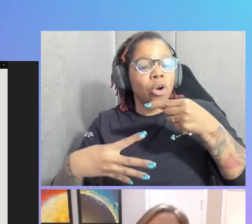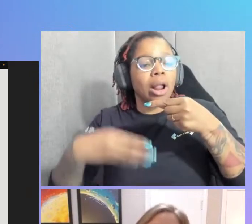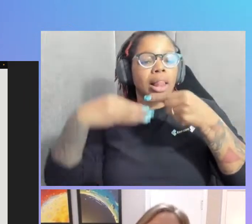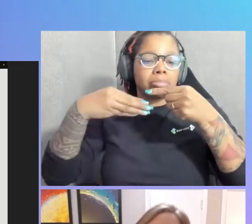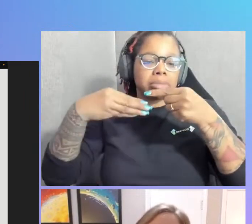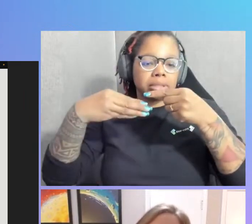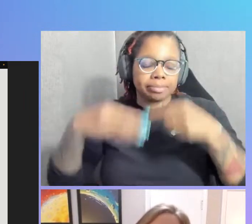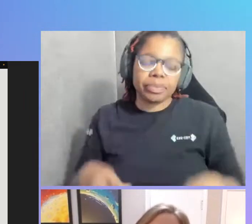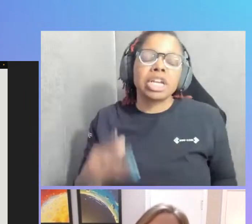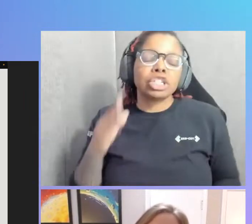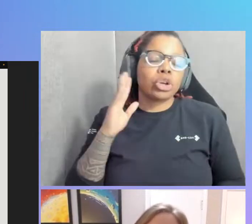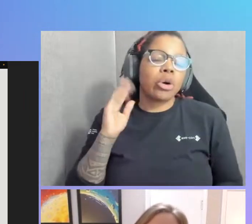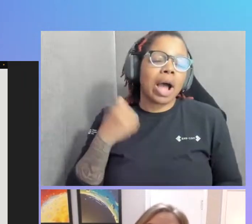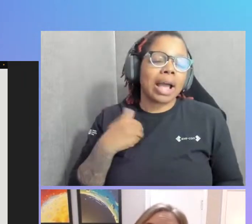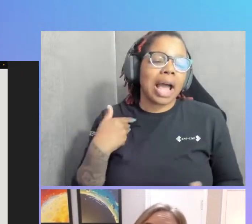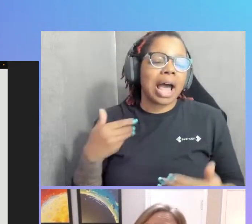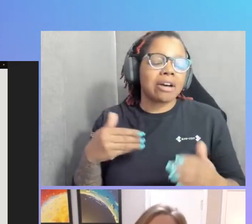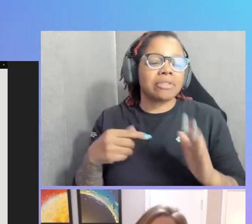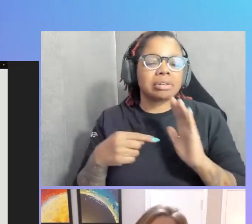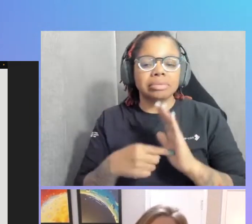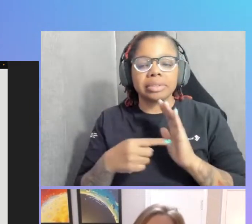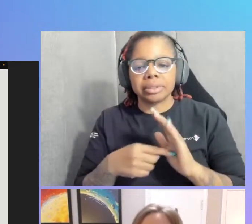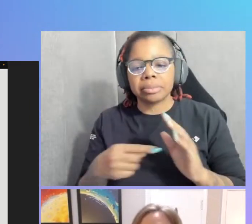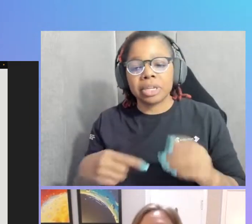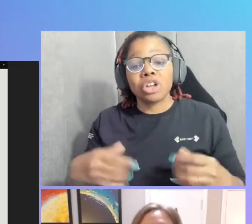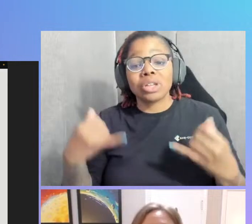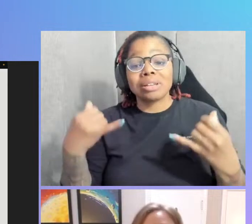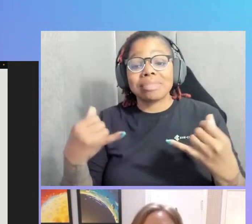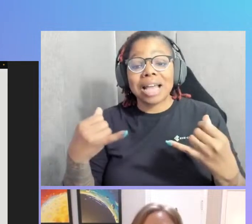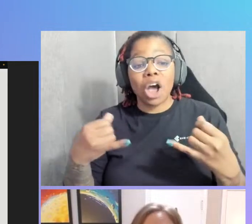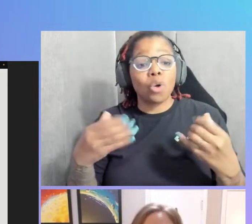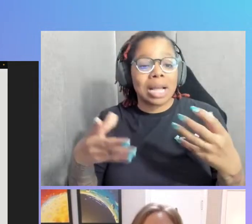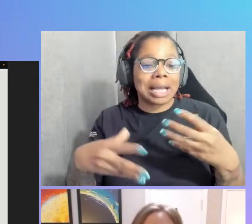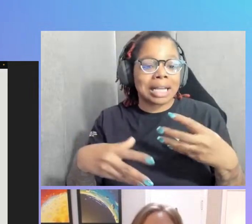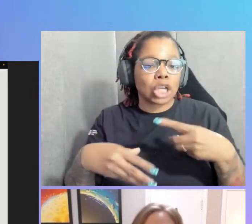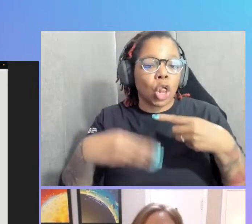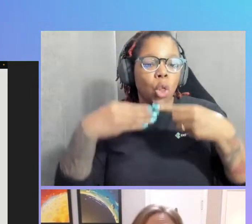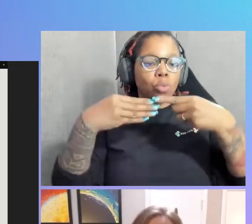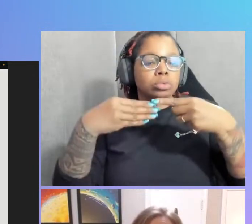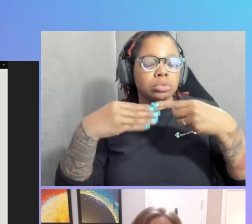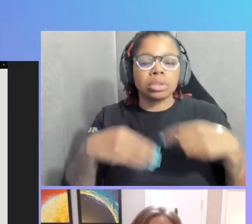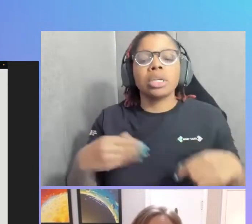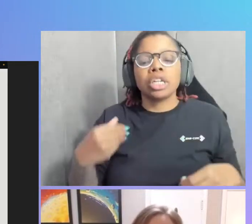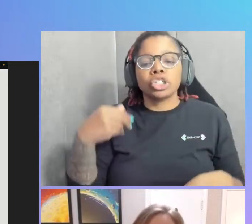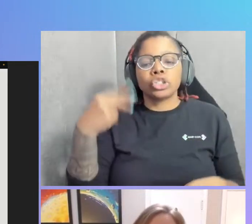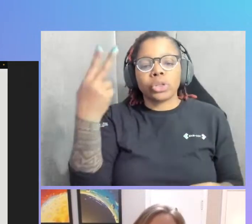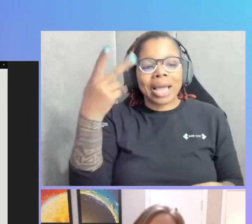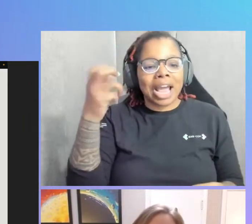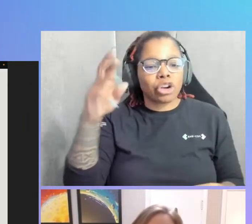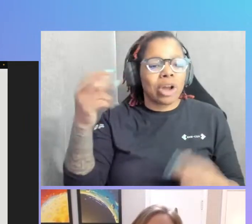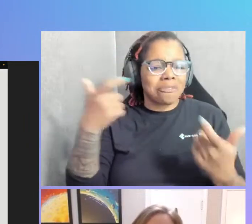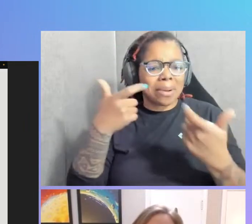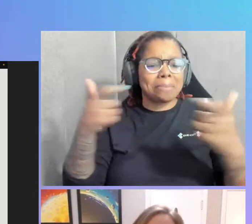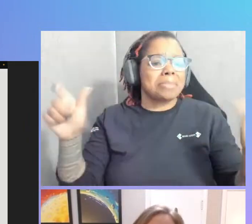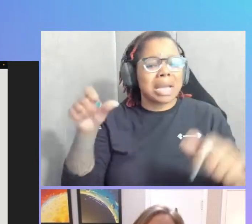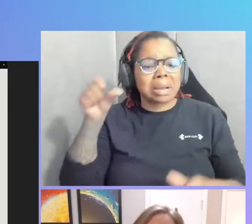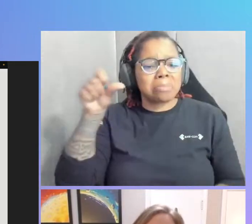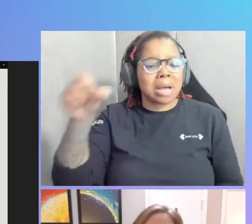an accordion section that is currently closed. The accordion header has a big button that